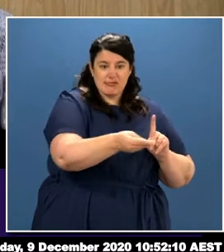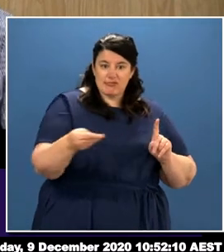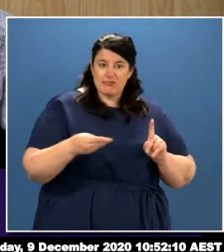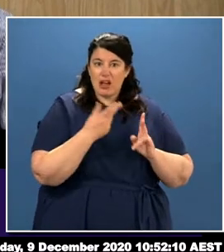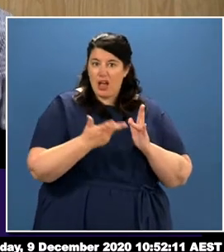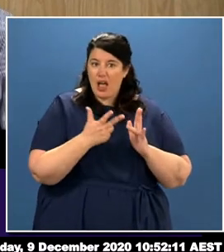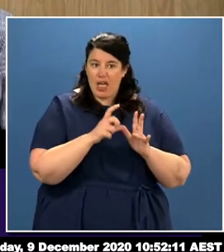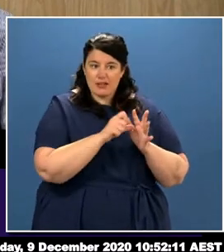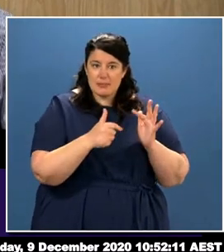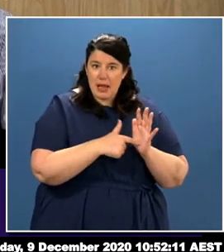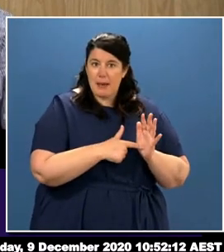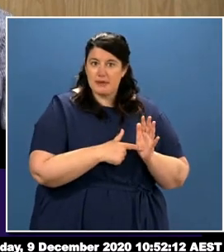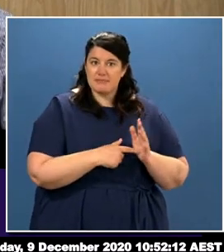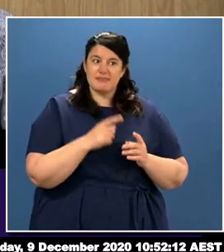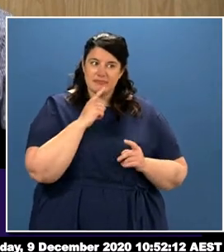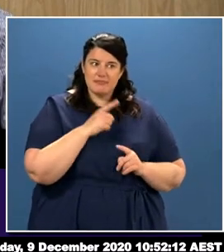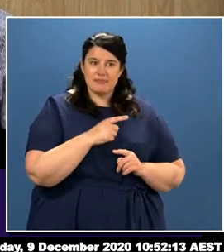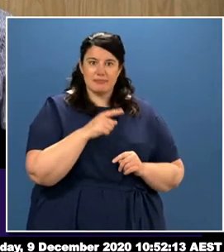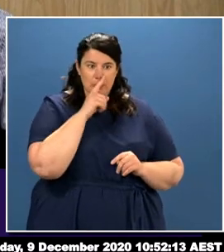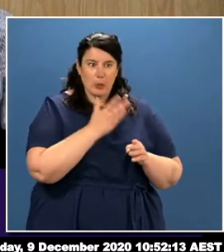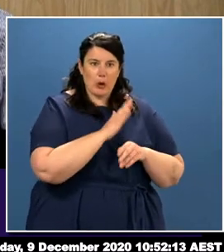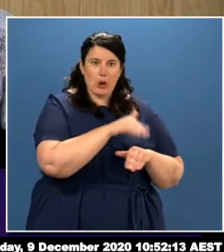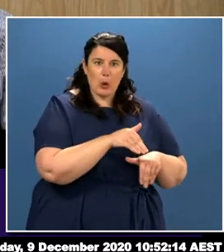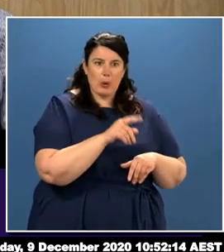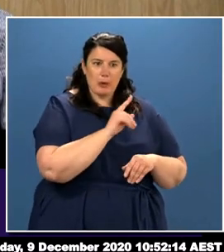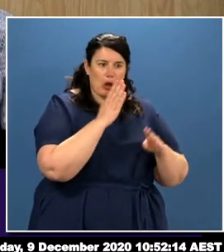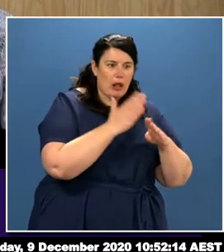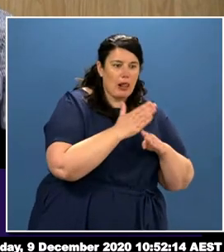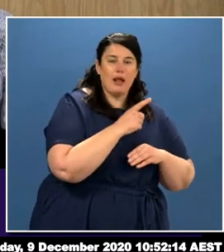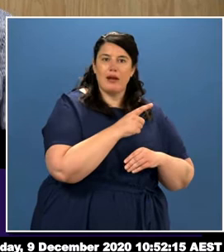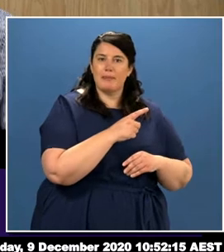they can be comfortable that people are still doing the job, that just